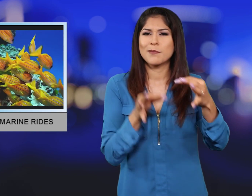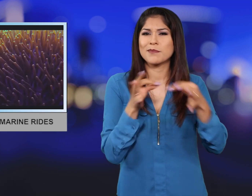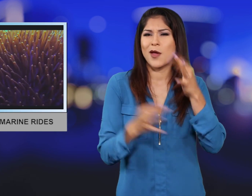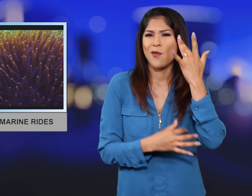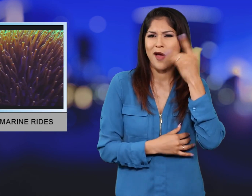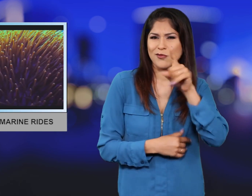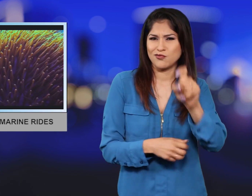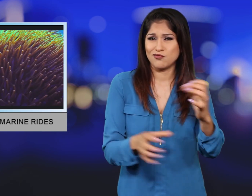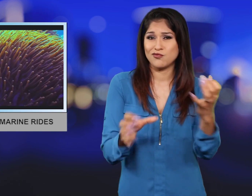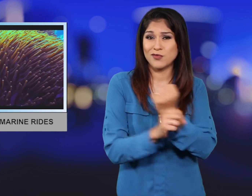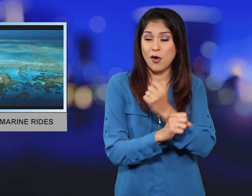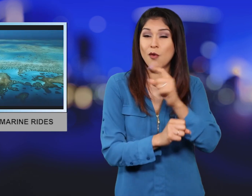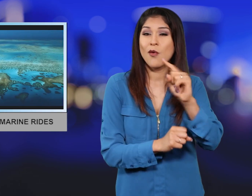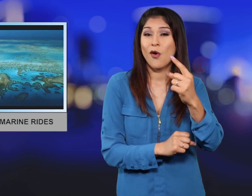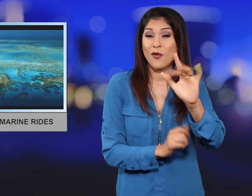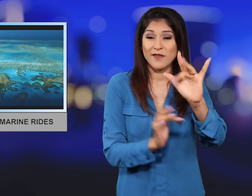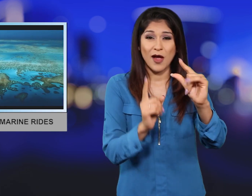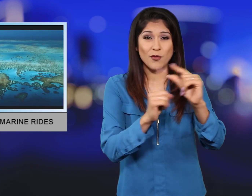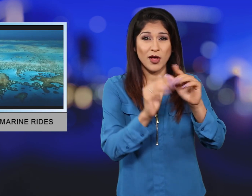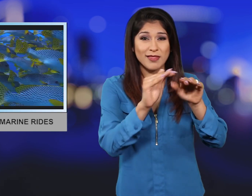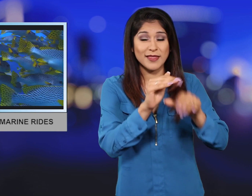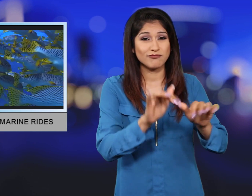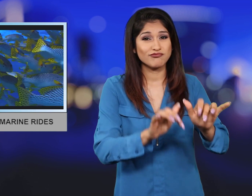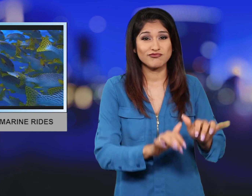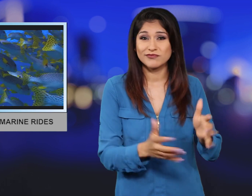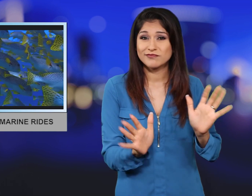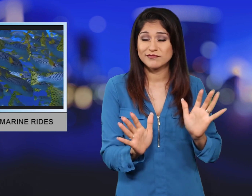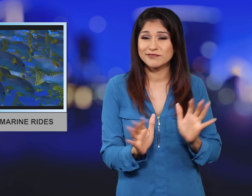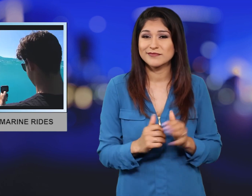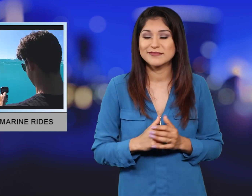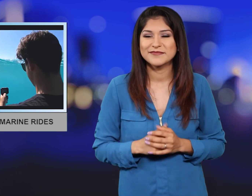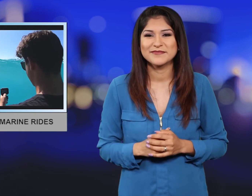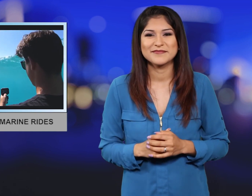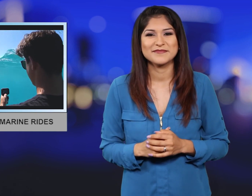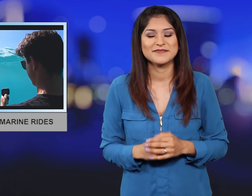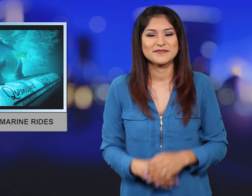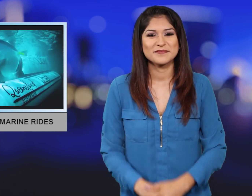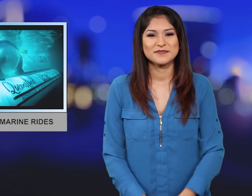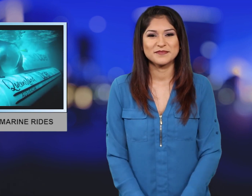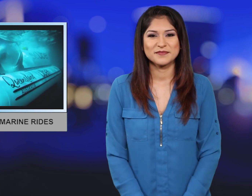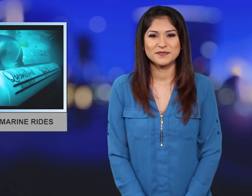and explain in 25 words or less why you should win the sub ride.